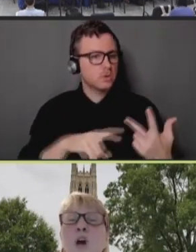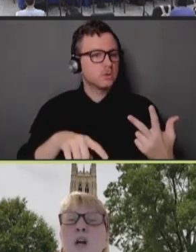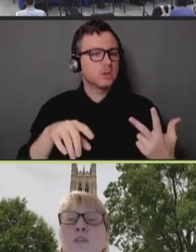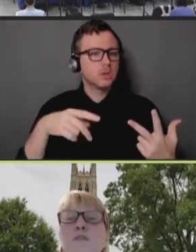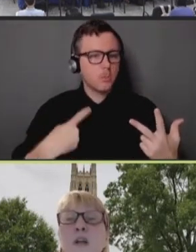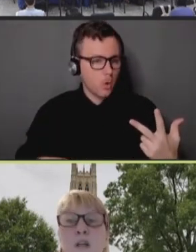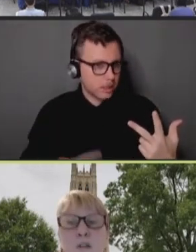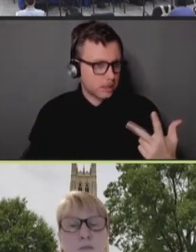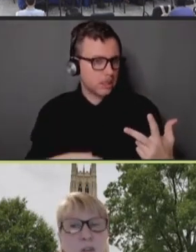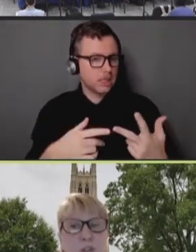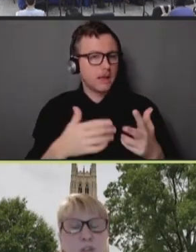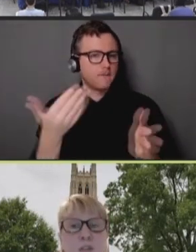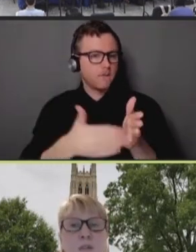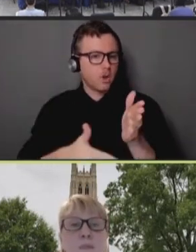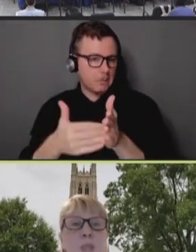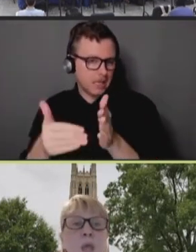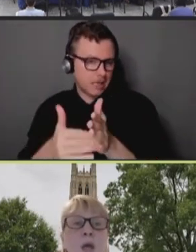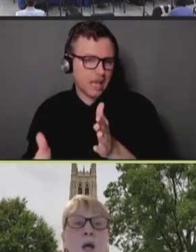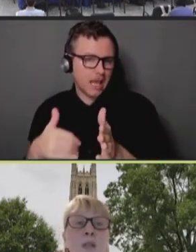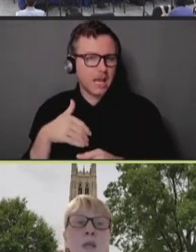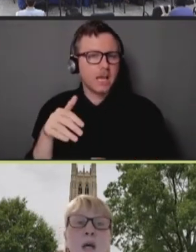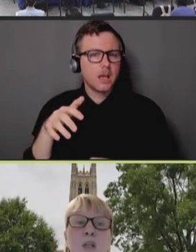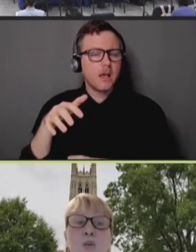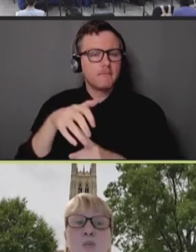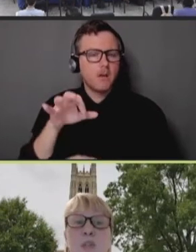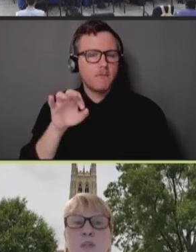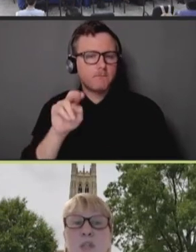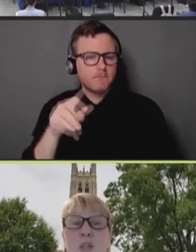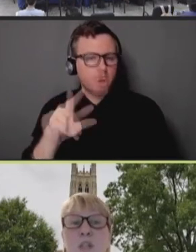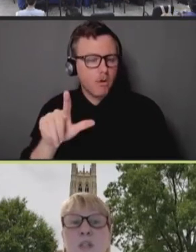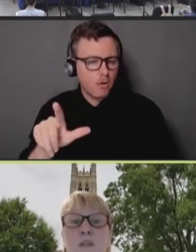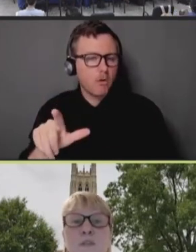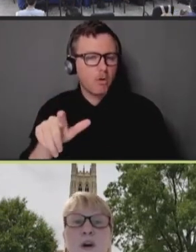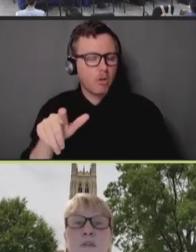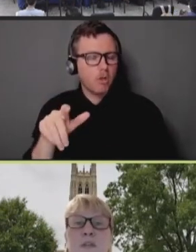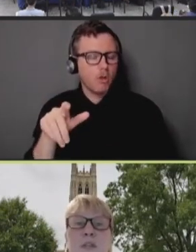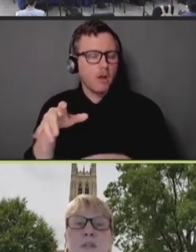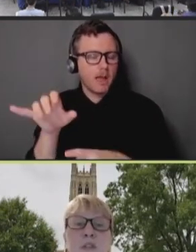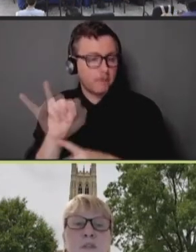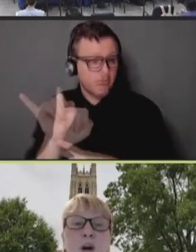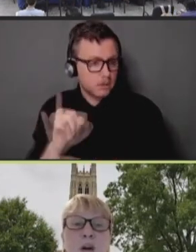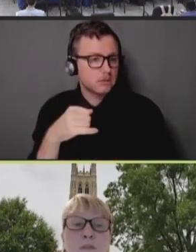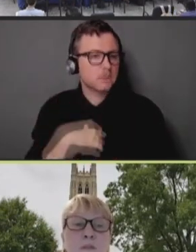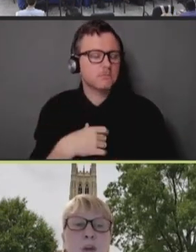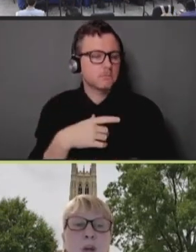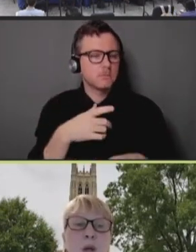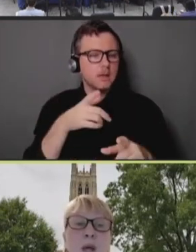fungal infections diagnosed between ages 65 and 75.